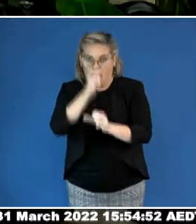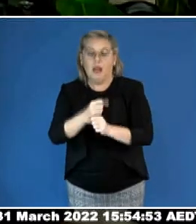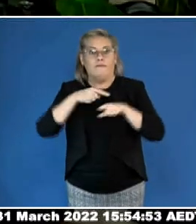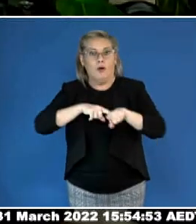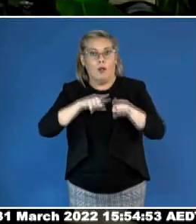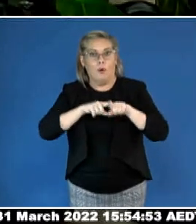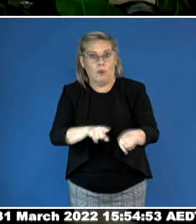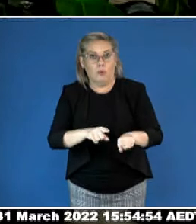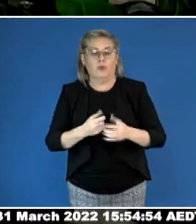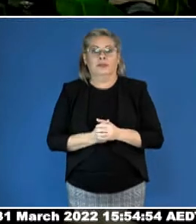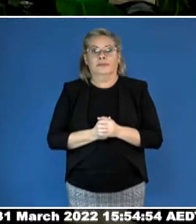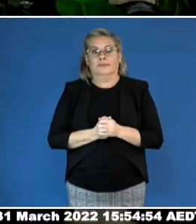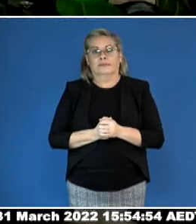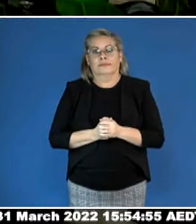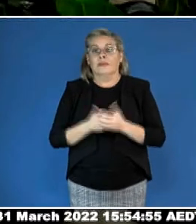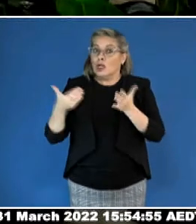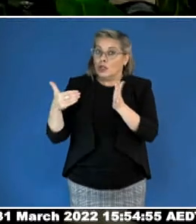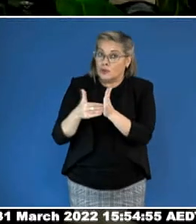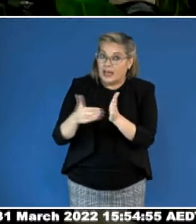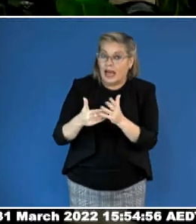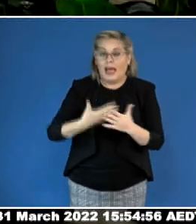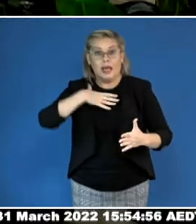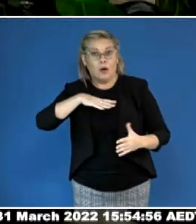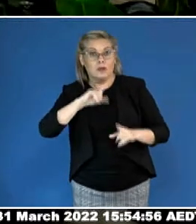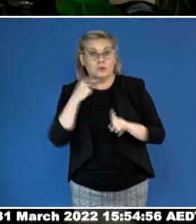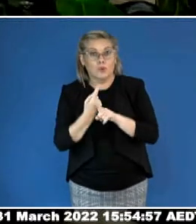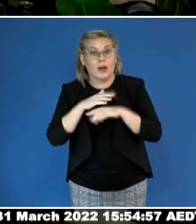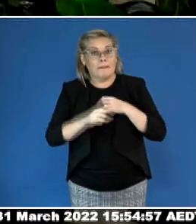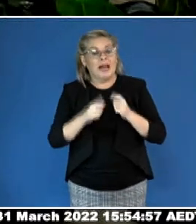But today we will talk about some of the protective measures we think will help reduce